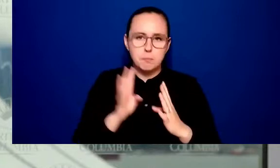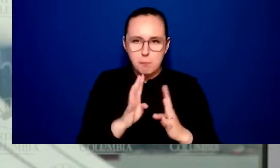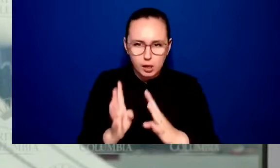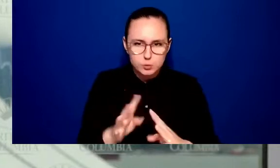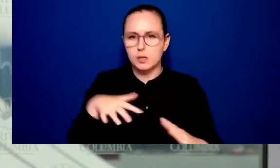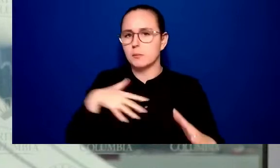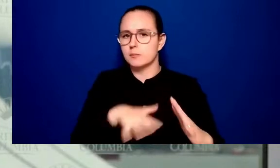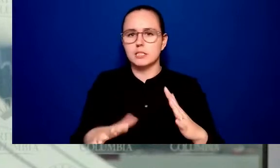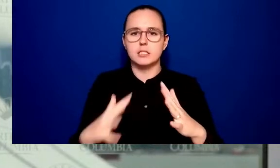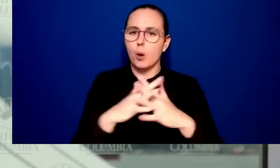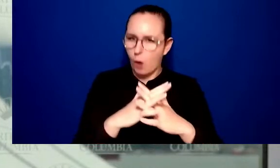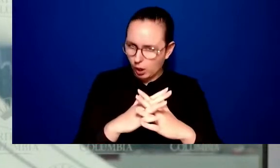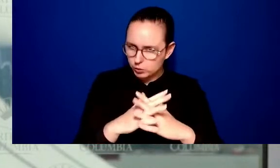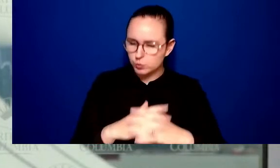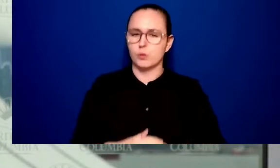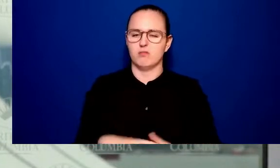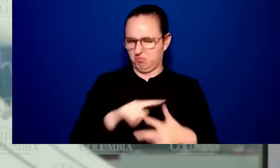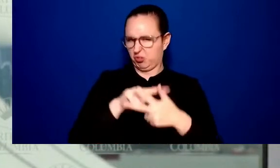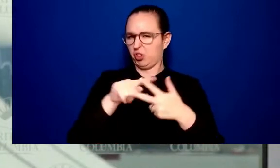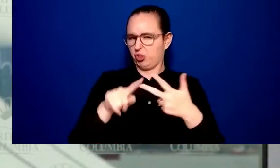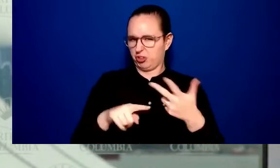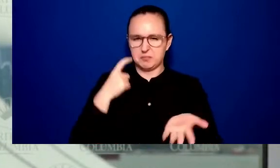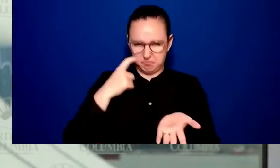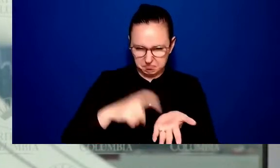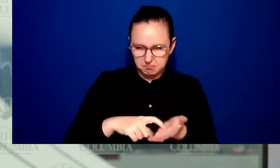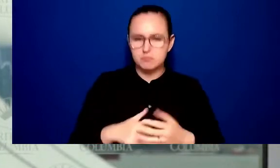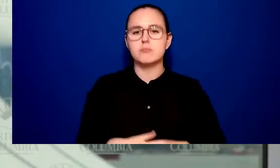Numbers, hospitalizations, other critical information. It